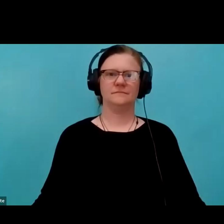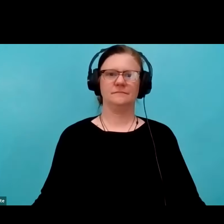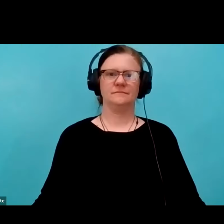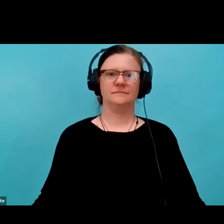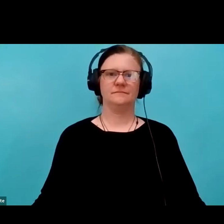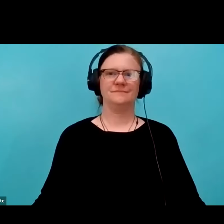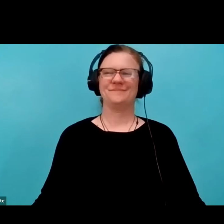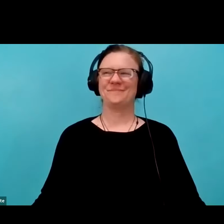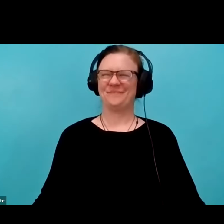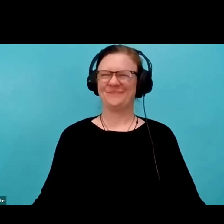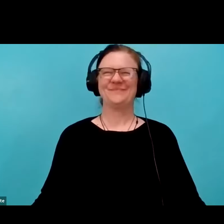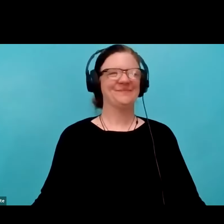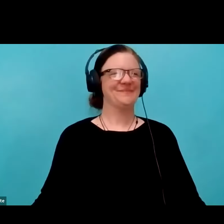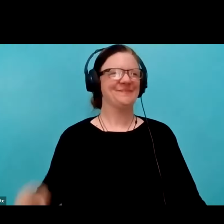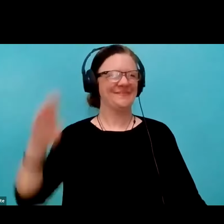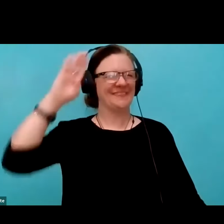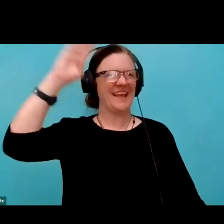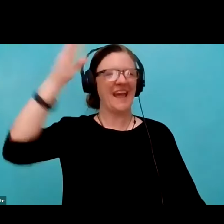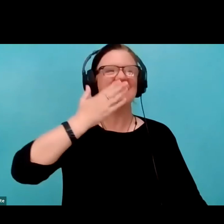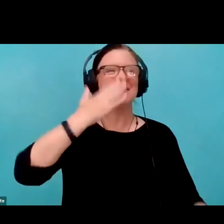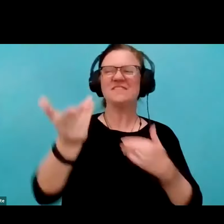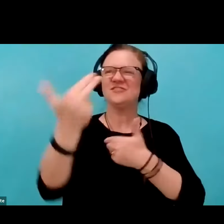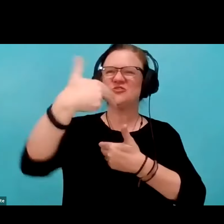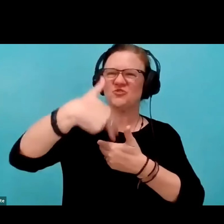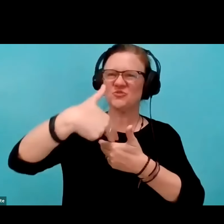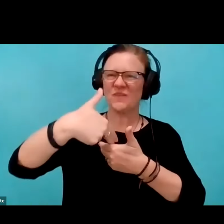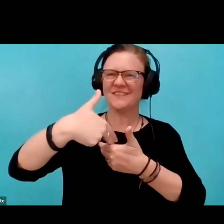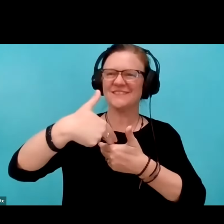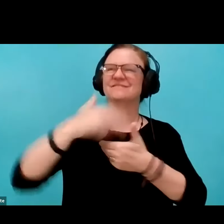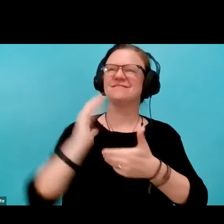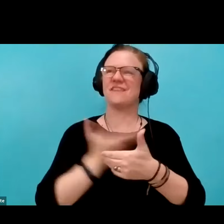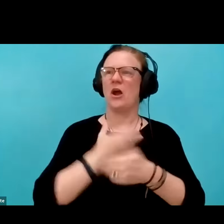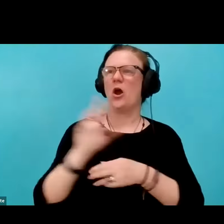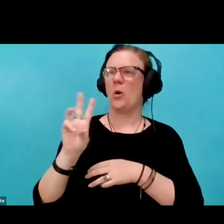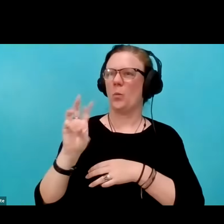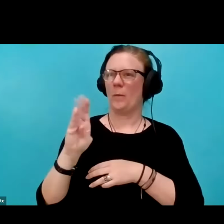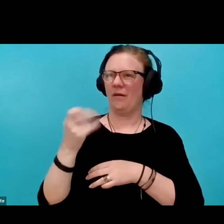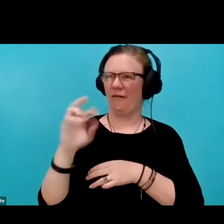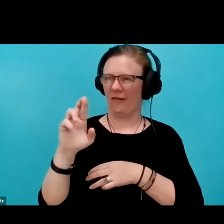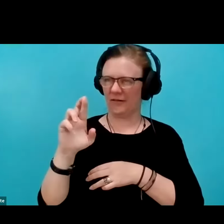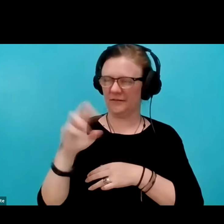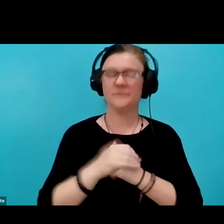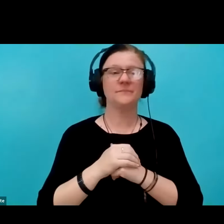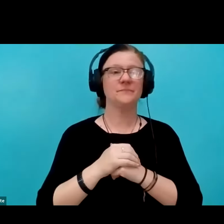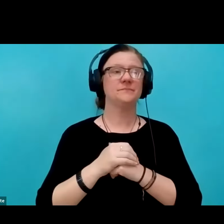Jonathan de Armas: Hi. Thank you for joining us here at Diamond webinars. Jonathan de Armas: We've got a good show in store for you today.